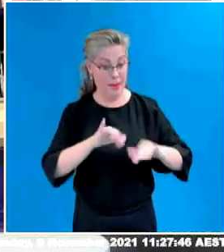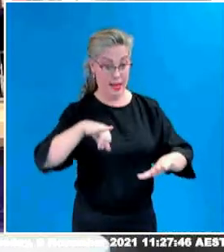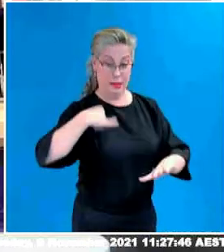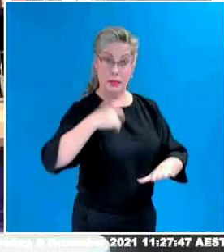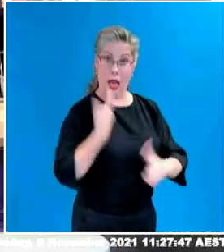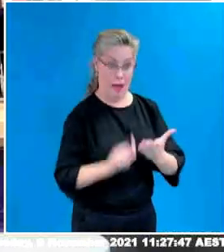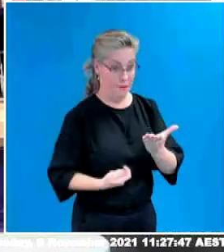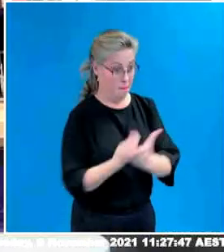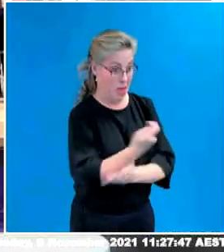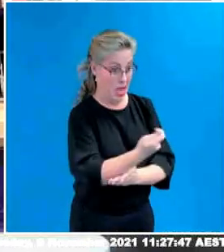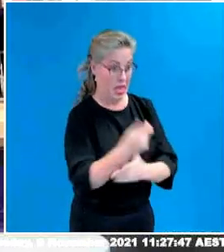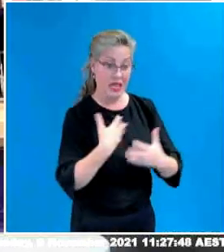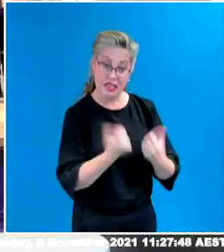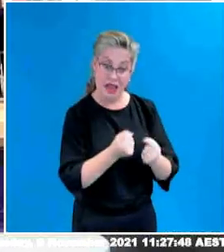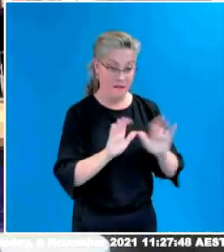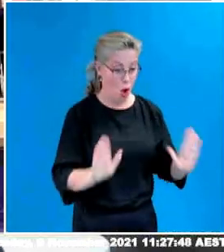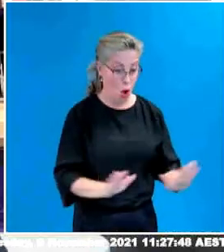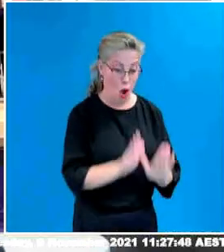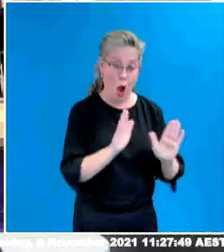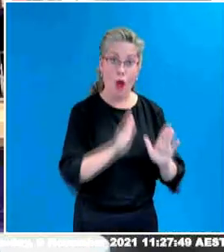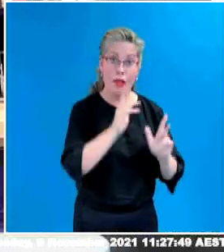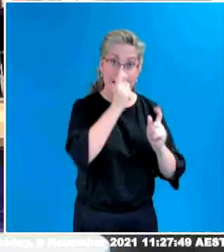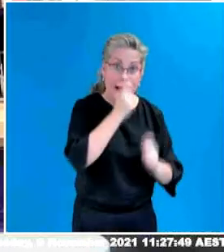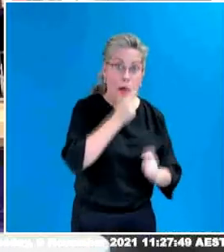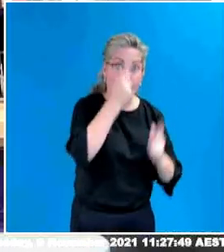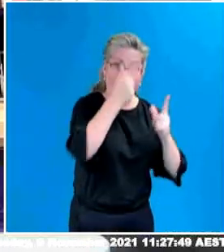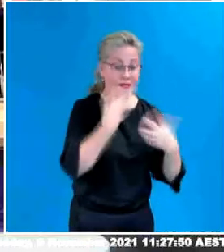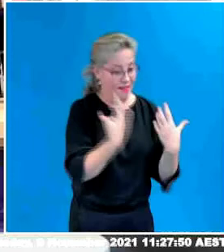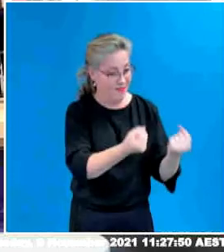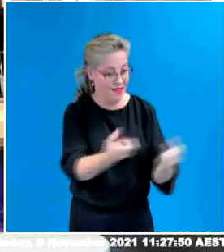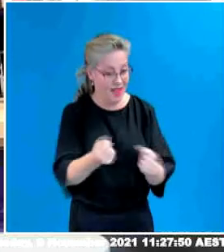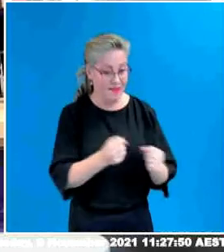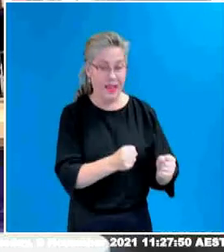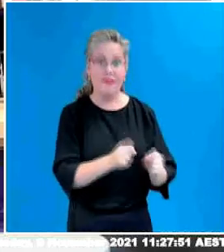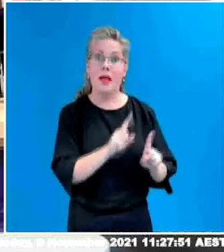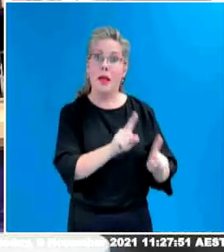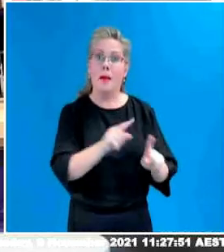You look at how those workers are recruited, how they are paid.